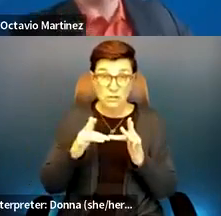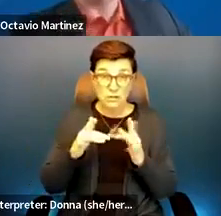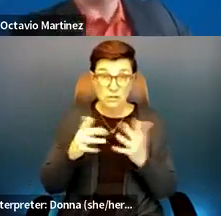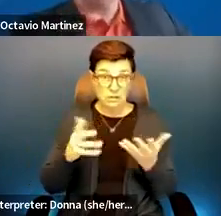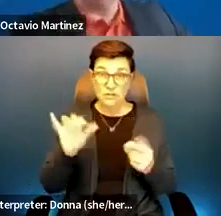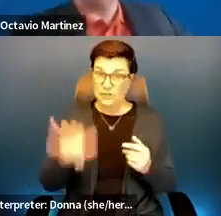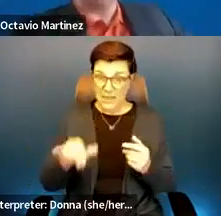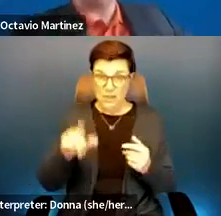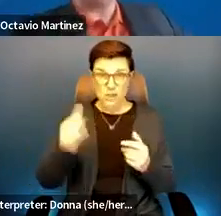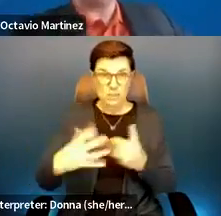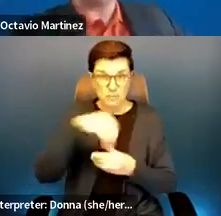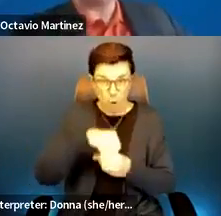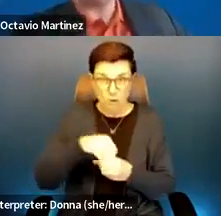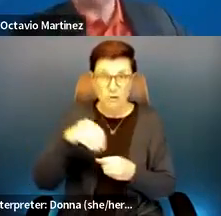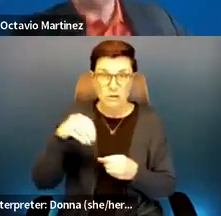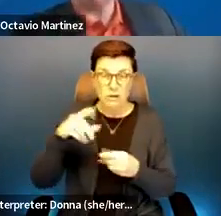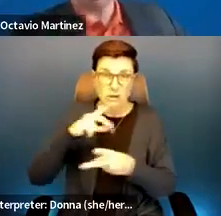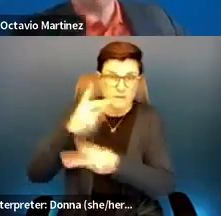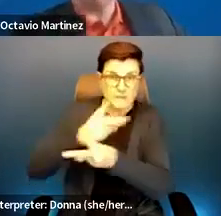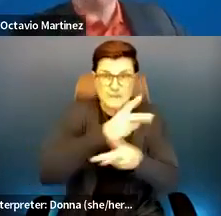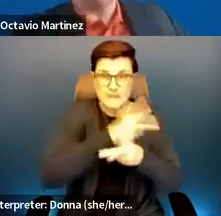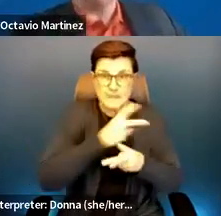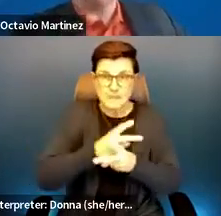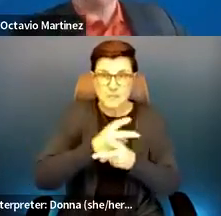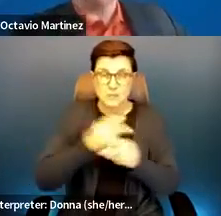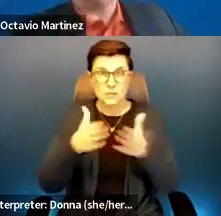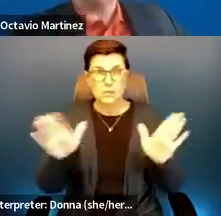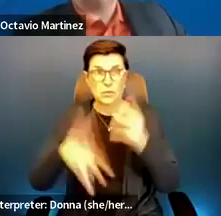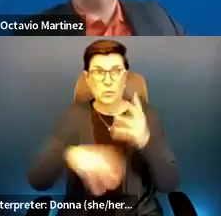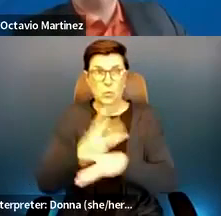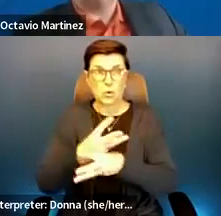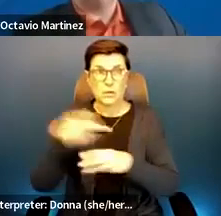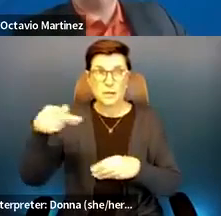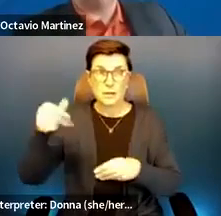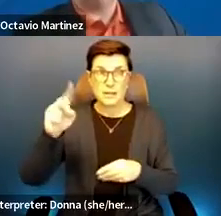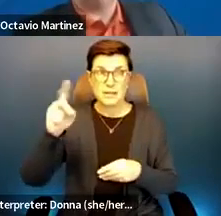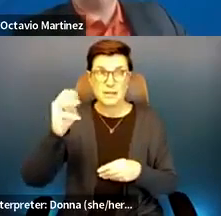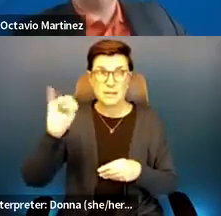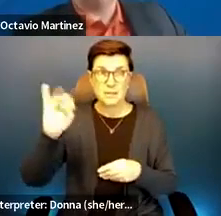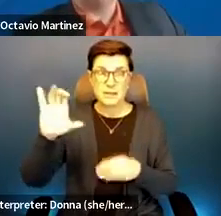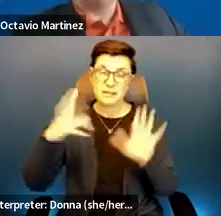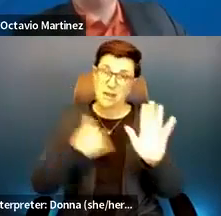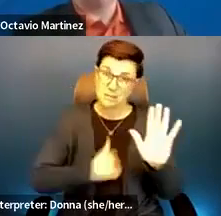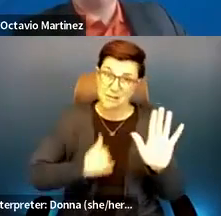And so I apologize for raising one more problem,